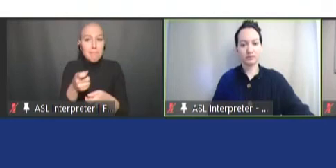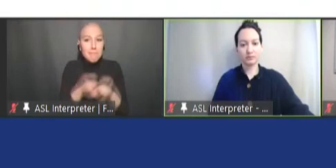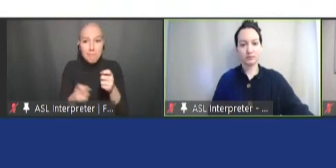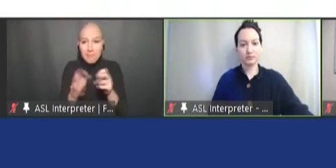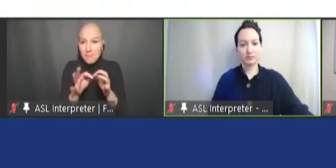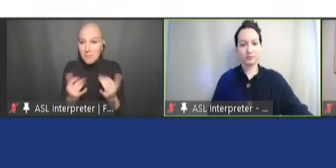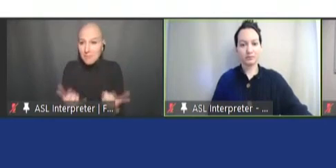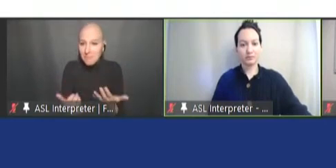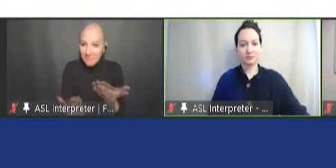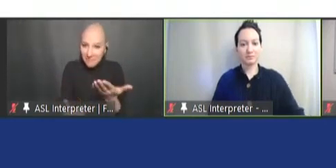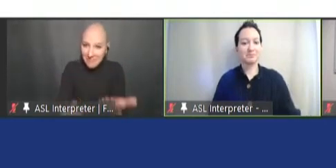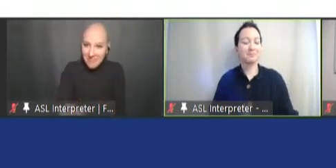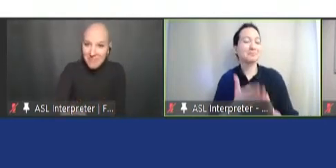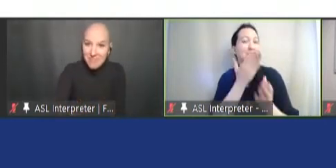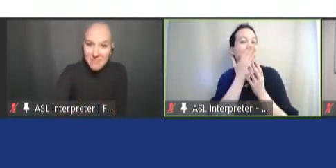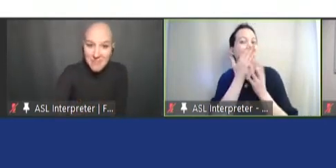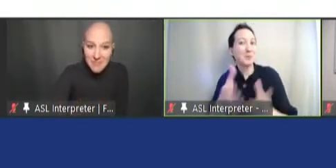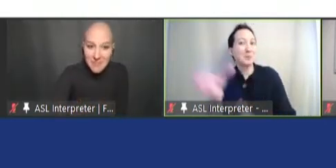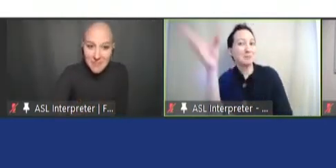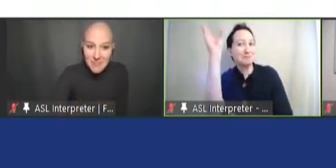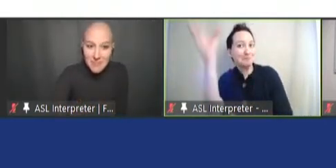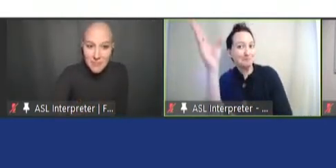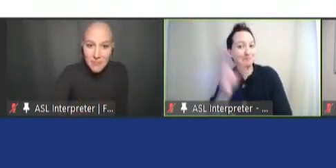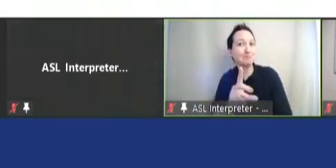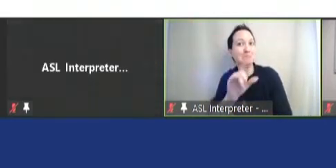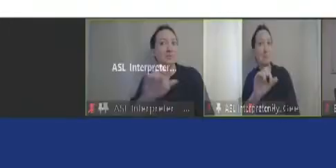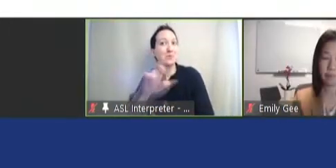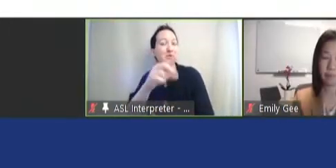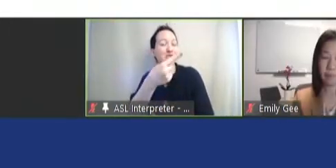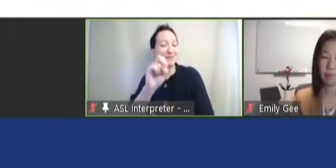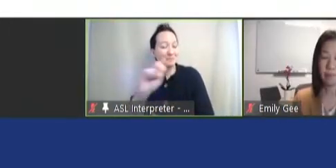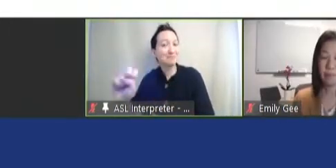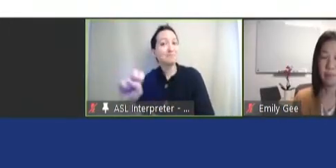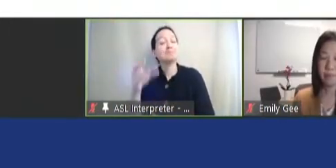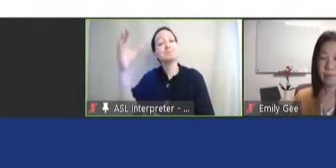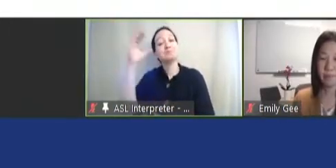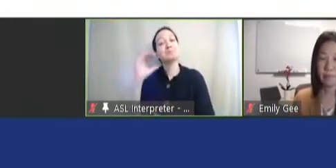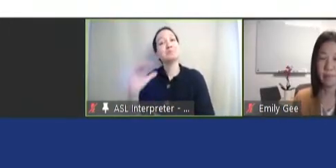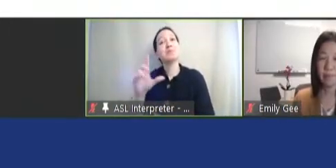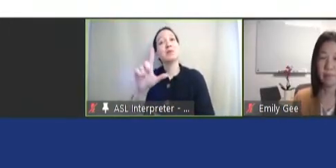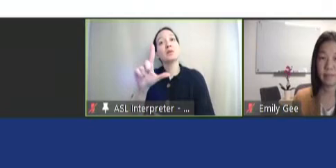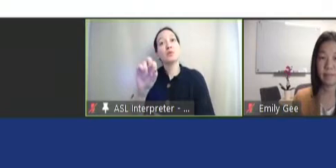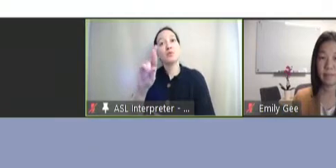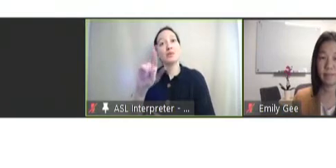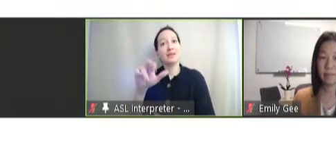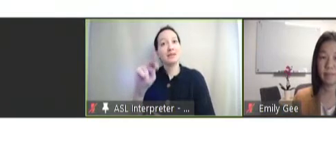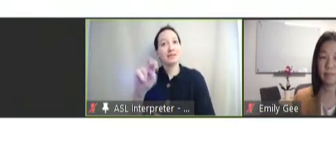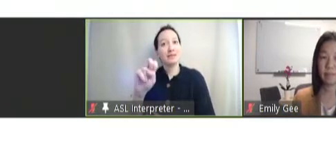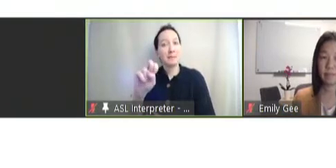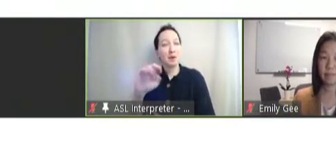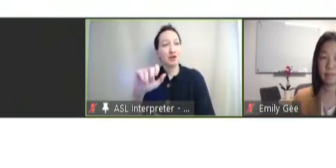Robert Hopkins: Thank you very much for your presentation, Dr. Gee. Our next presenter will be Lorraine Martin from the National Safety Council.